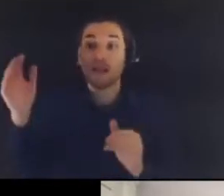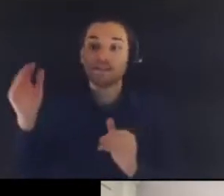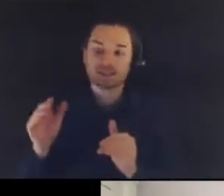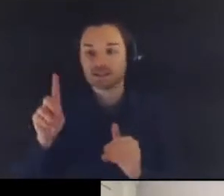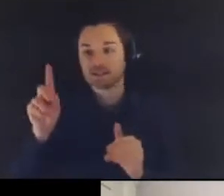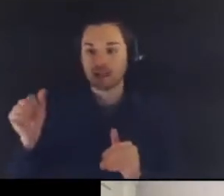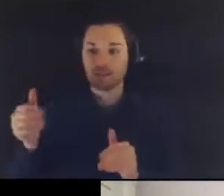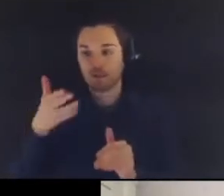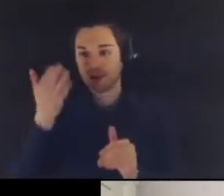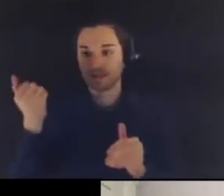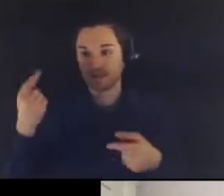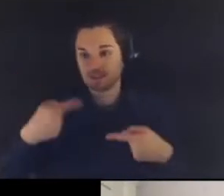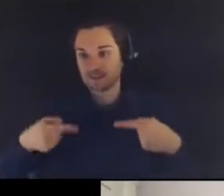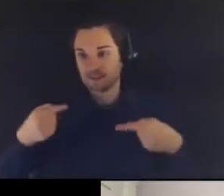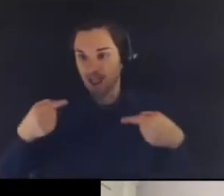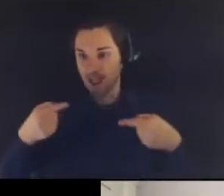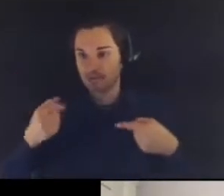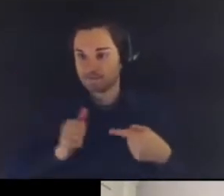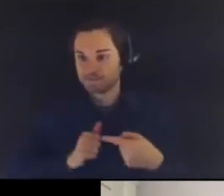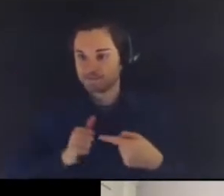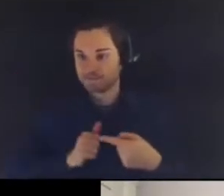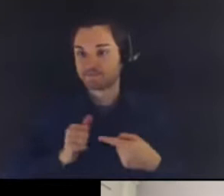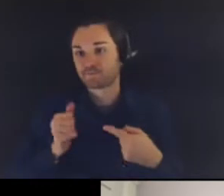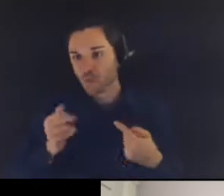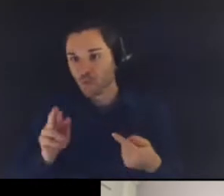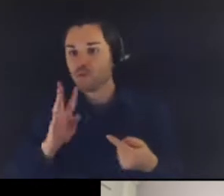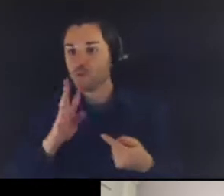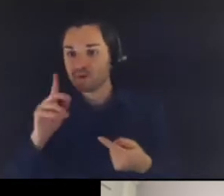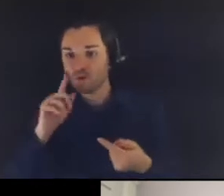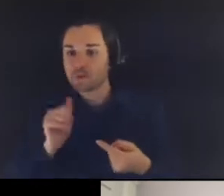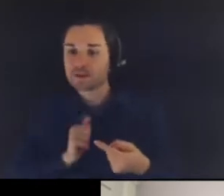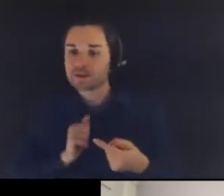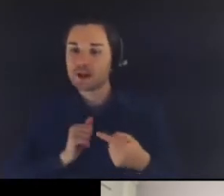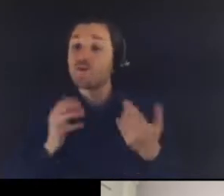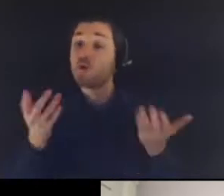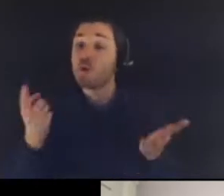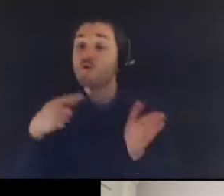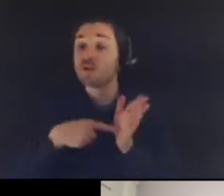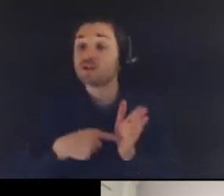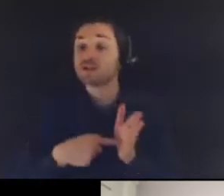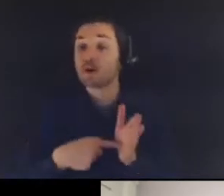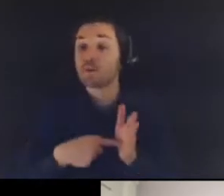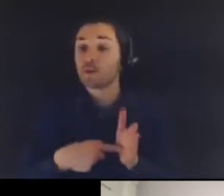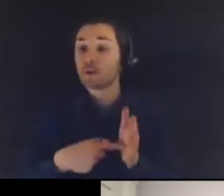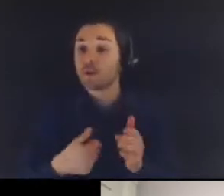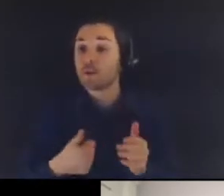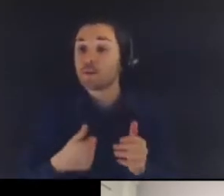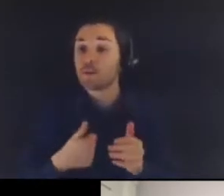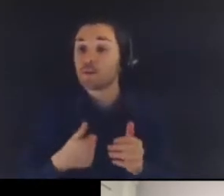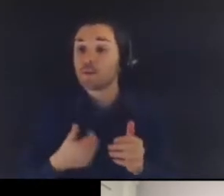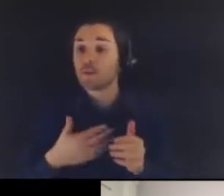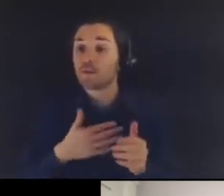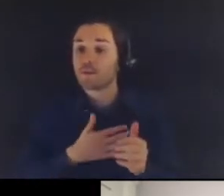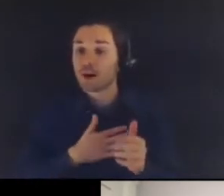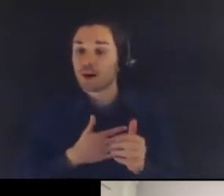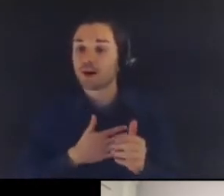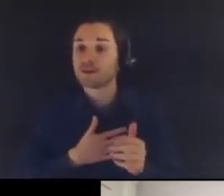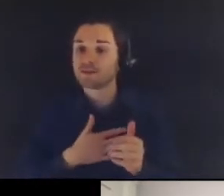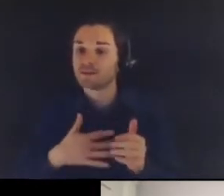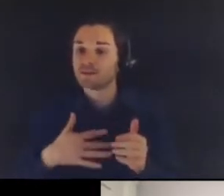They were able to support me through, so I didn t have to worry about expenses. That